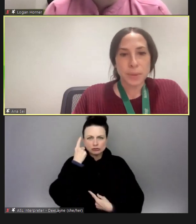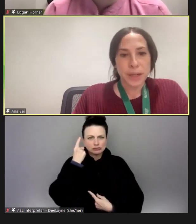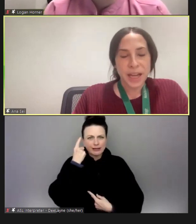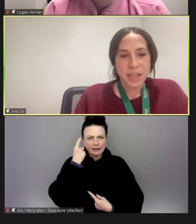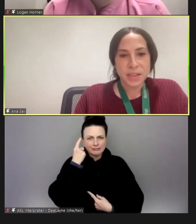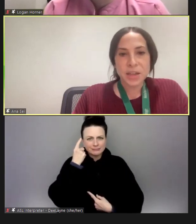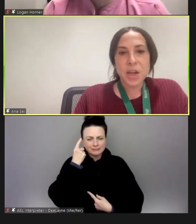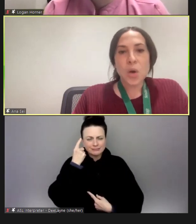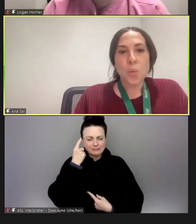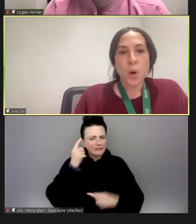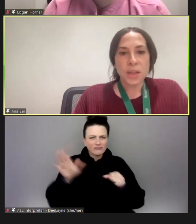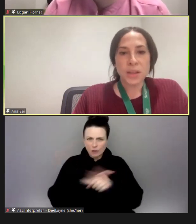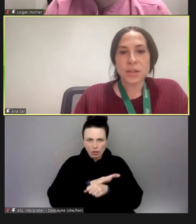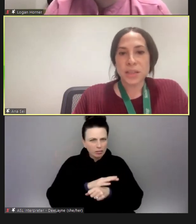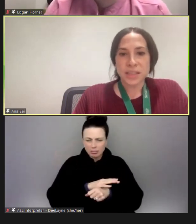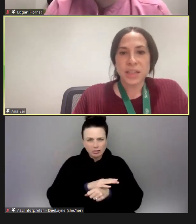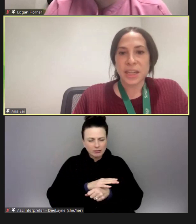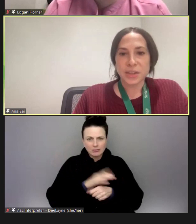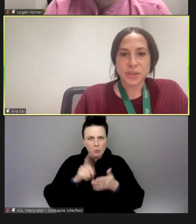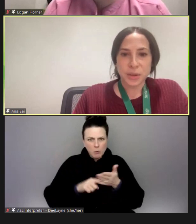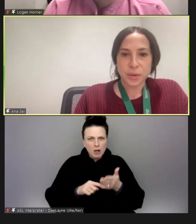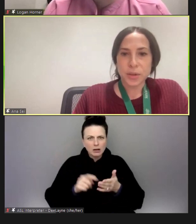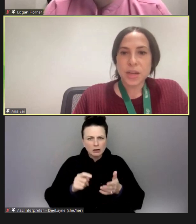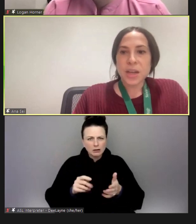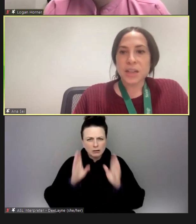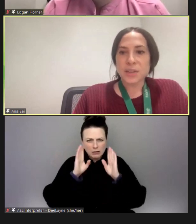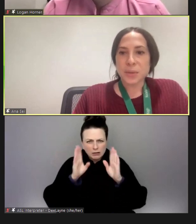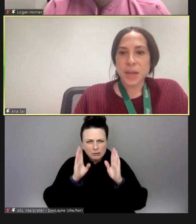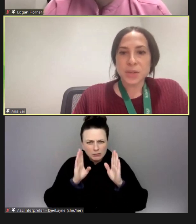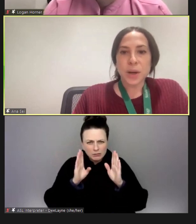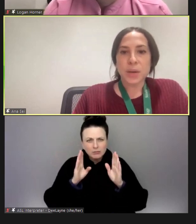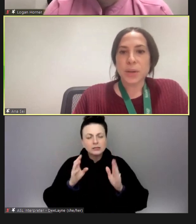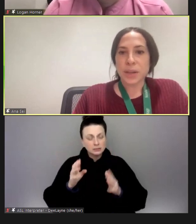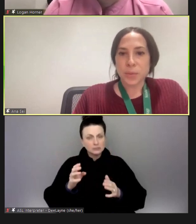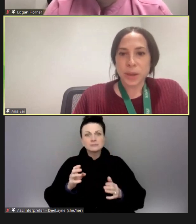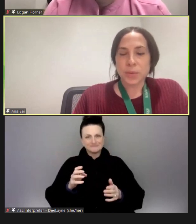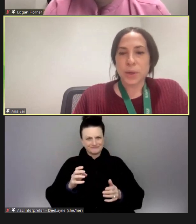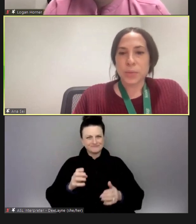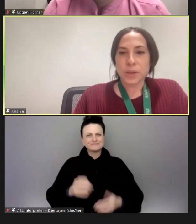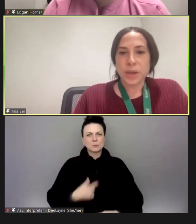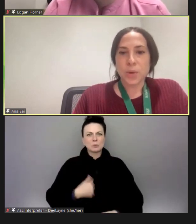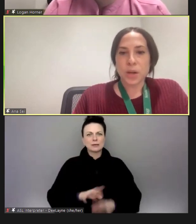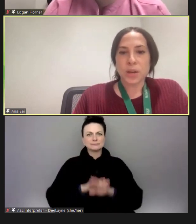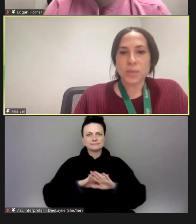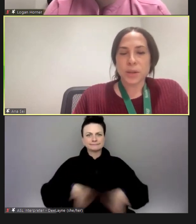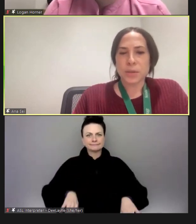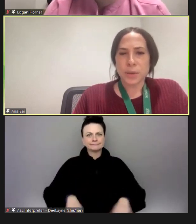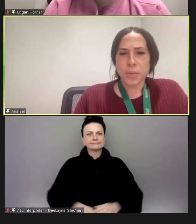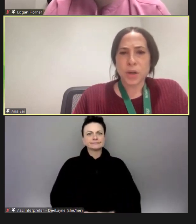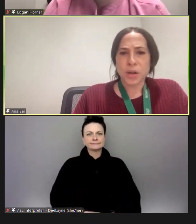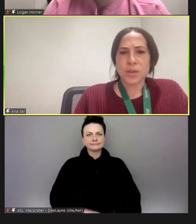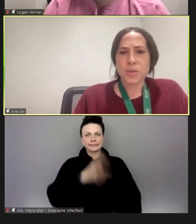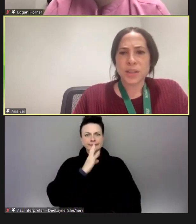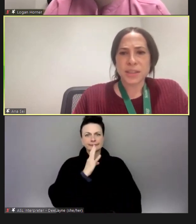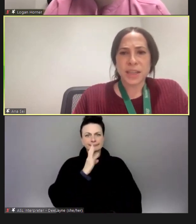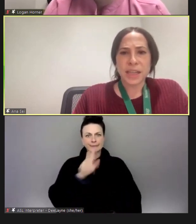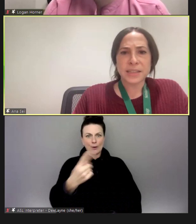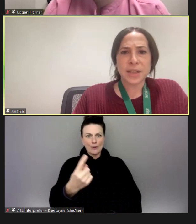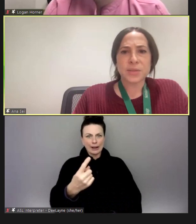comprehend what they're listening to and so that's why we we we really work on we